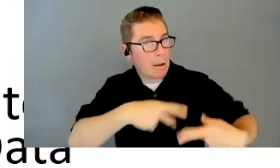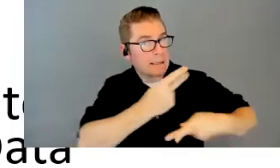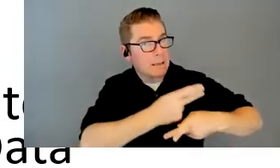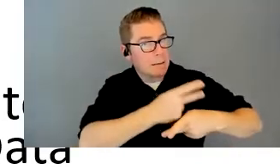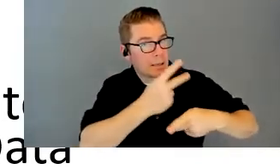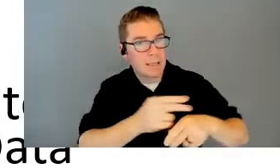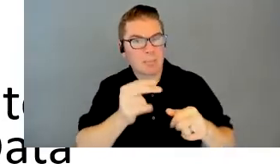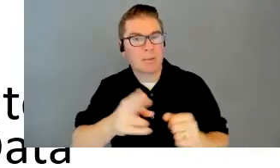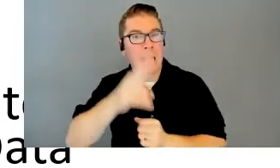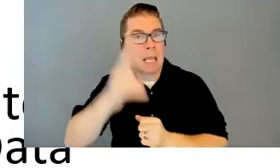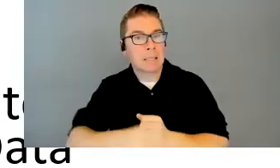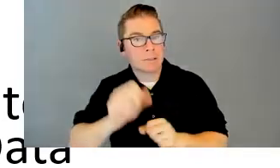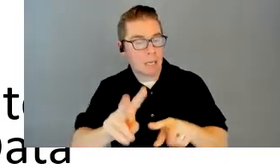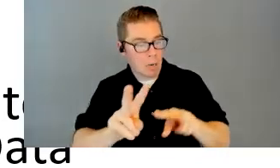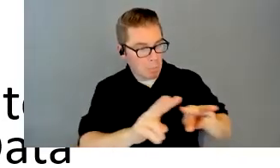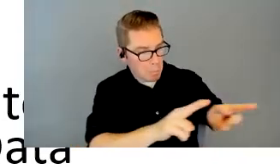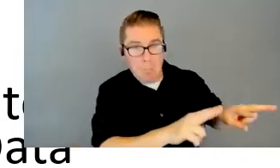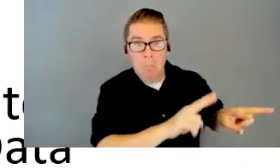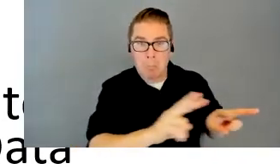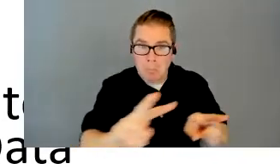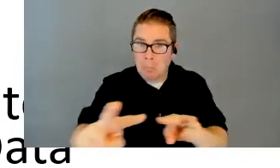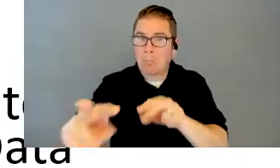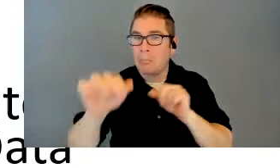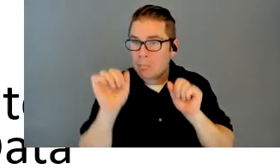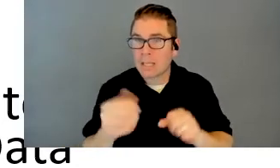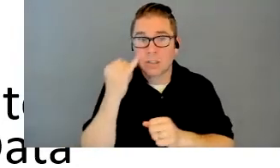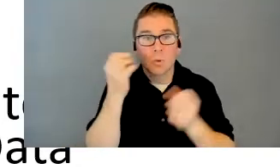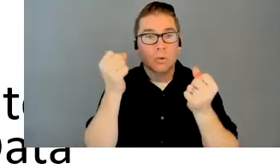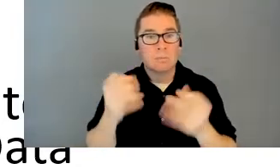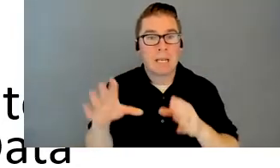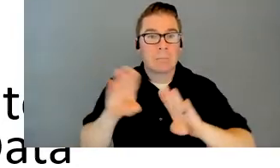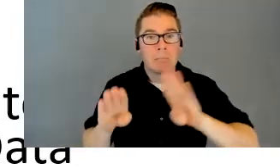so a bunch of biology instructors go through, they can now compare their data